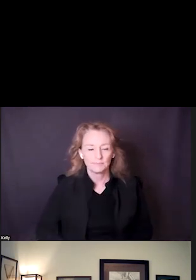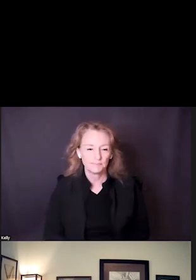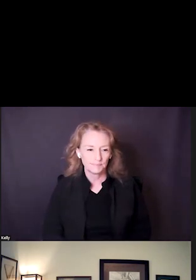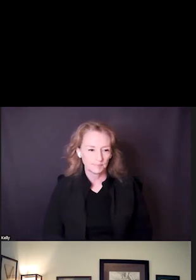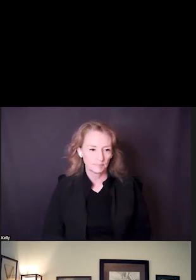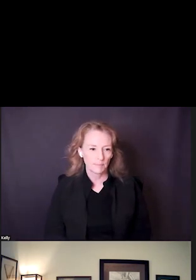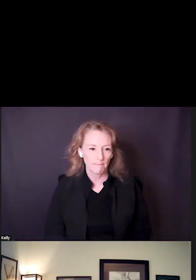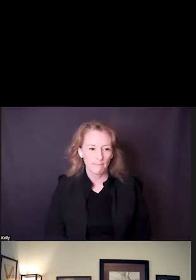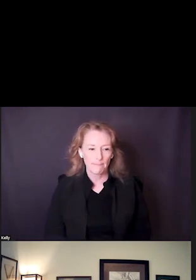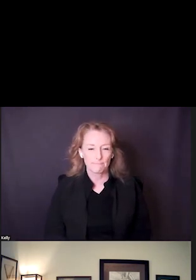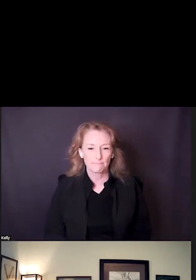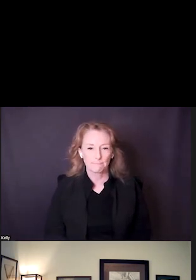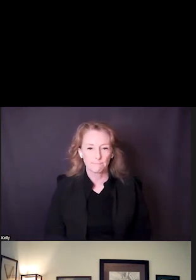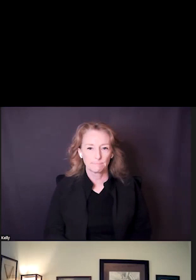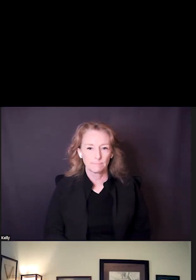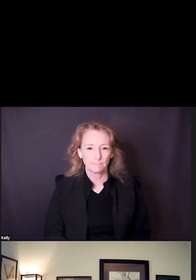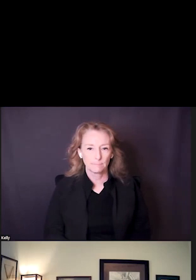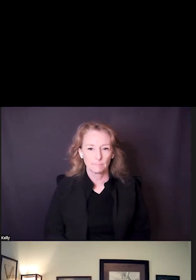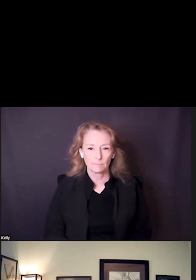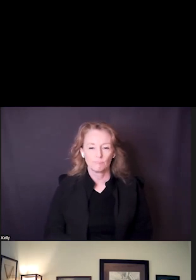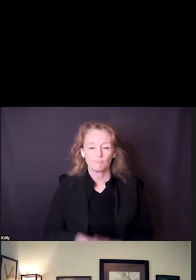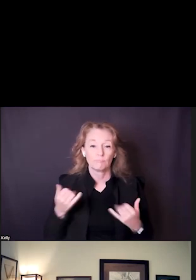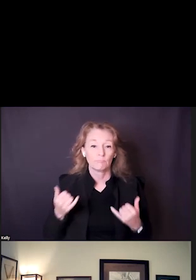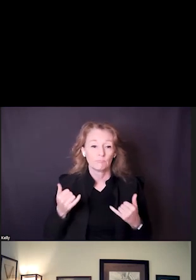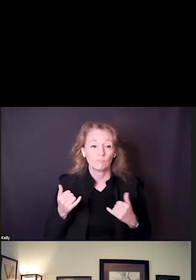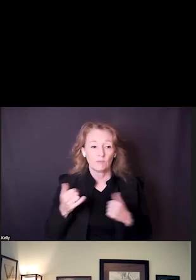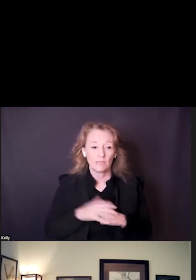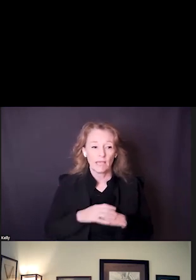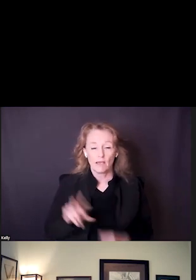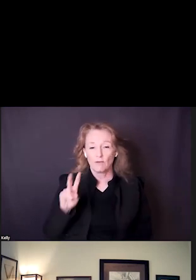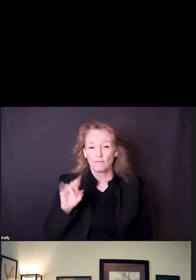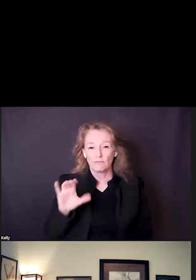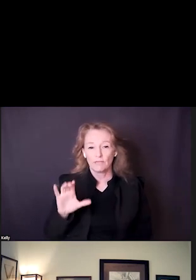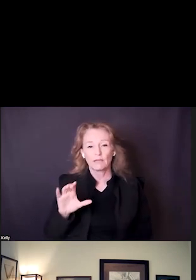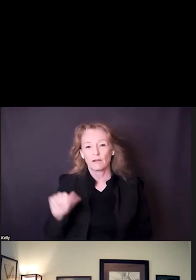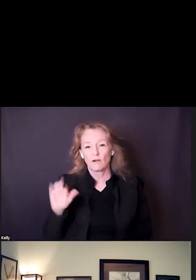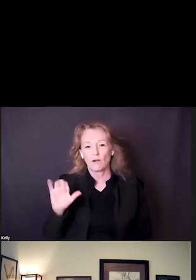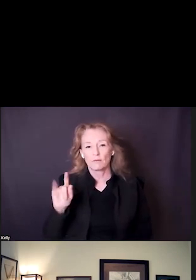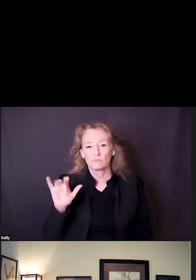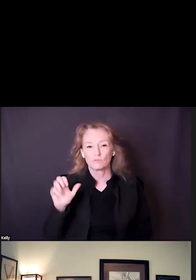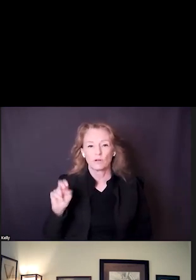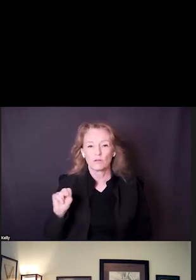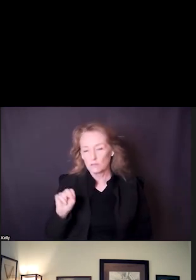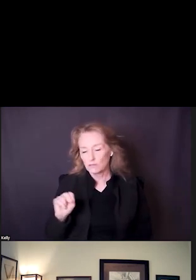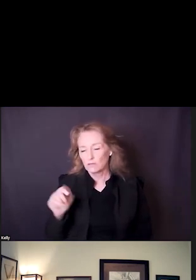SO I AM PLEASED NOW TO TURN TO VIC ARMSTRONG FOR THE STRONG TALK